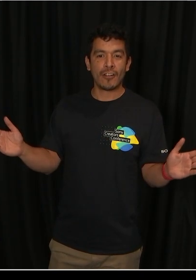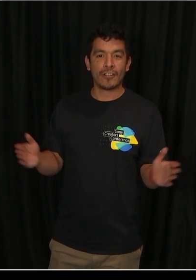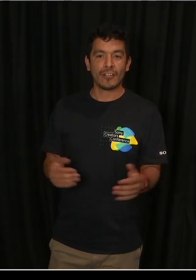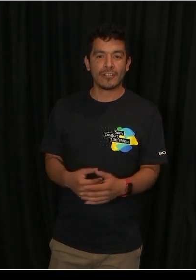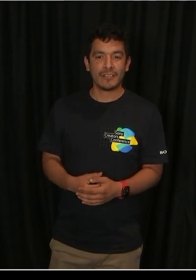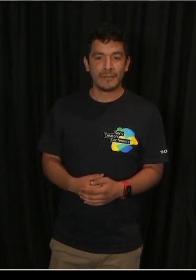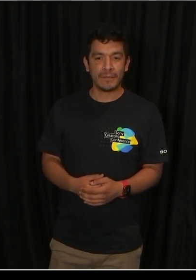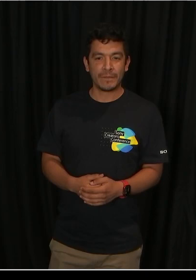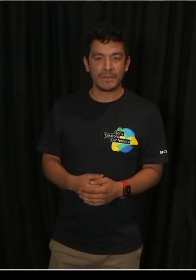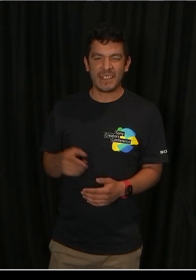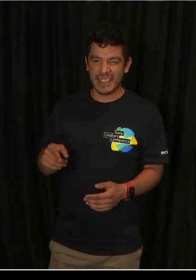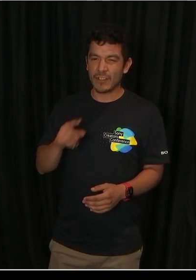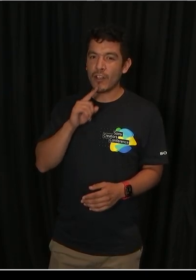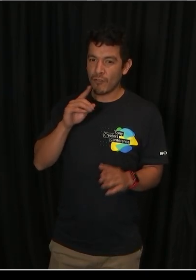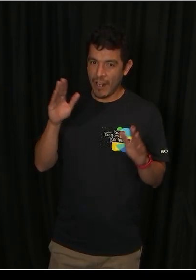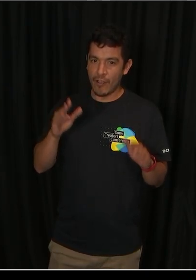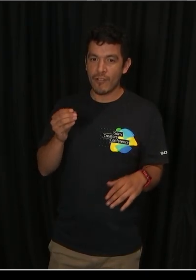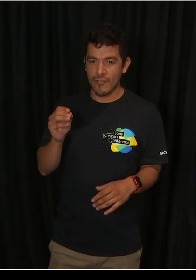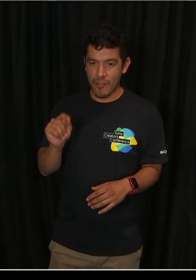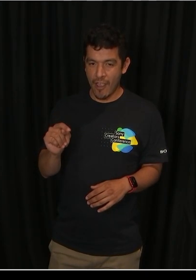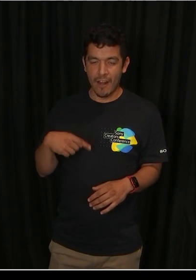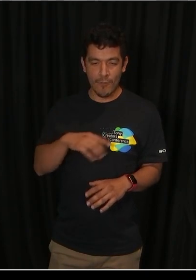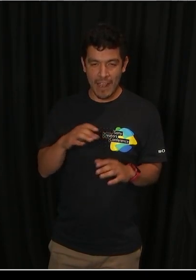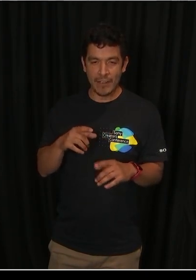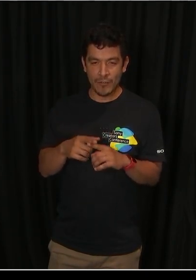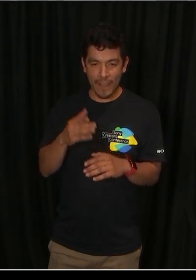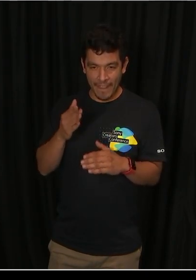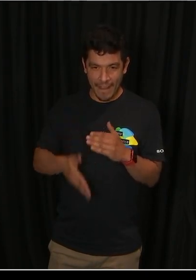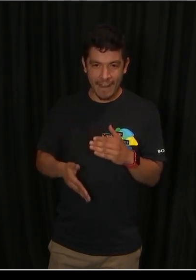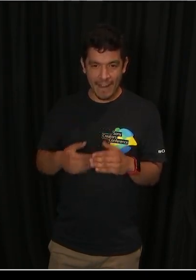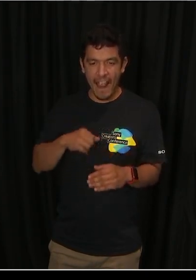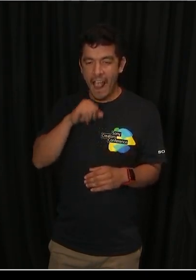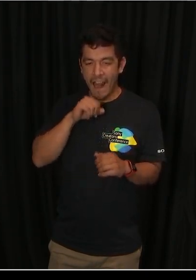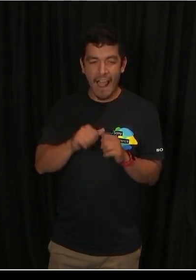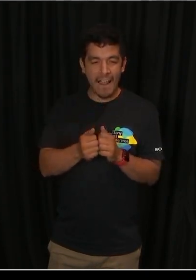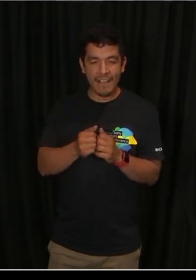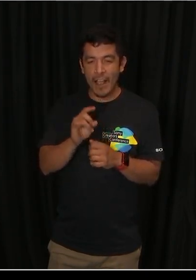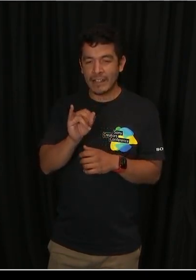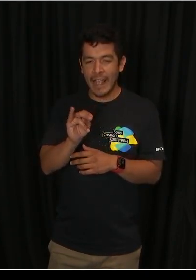This is a really great shot that we did towards the end, and I just love how dynamic he finally is